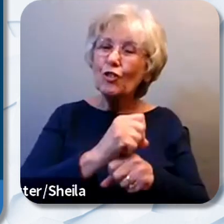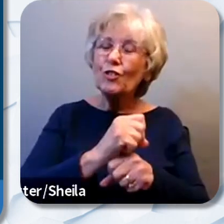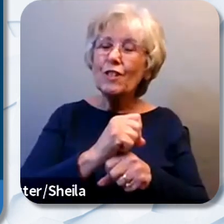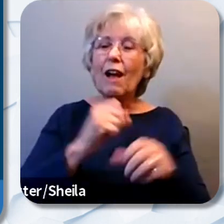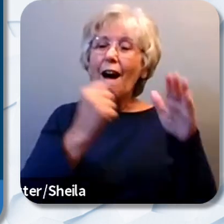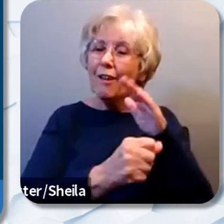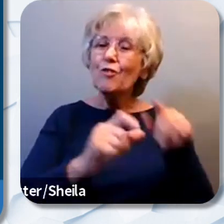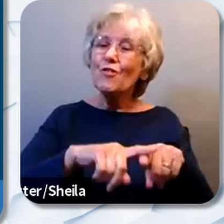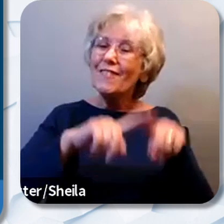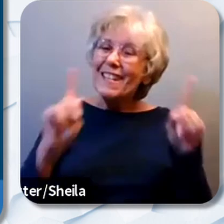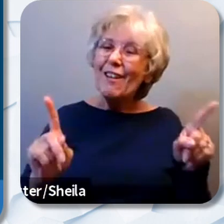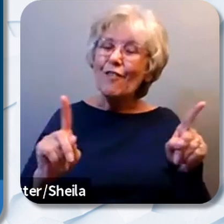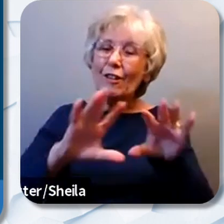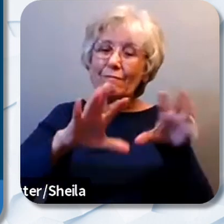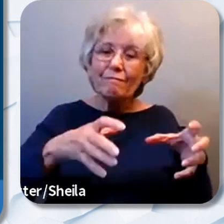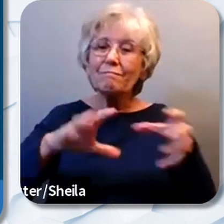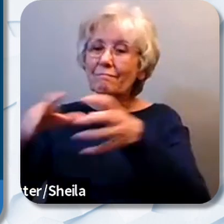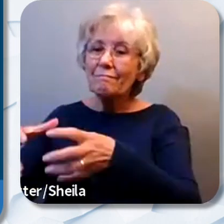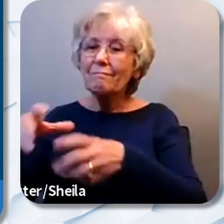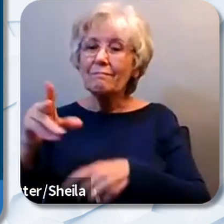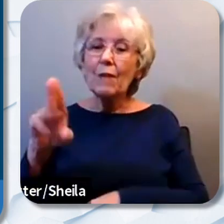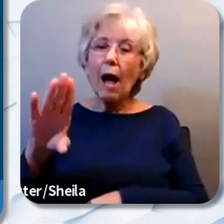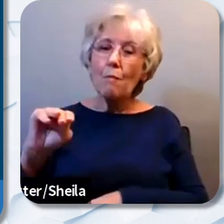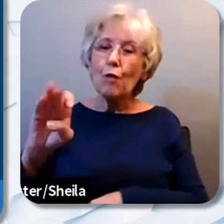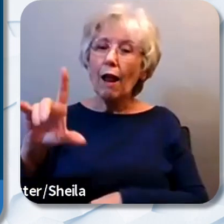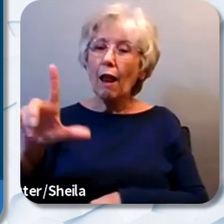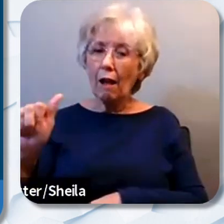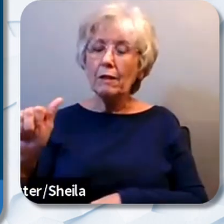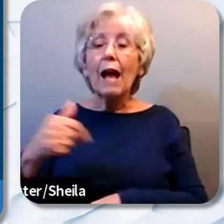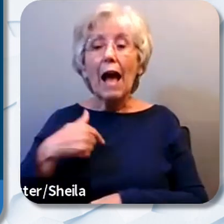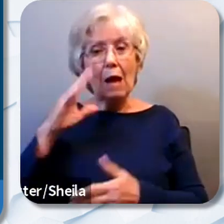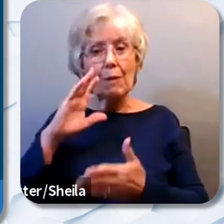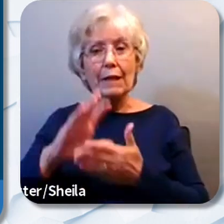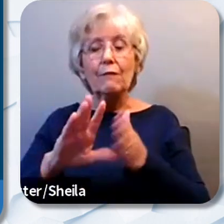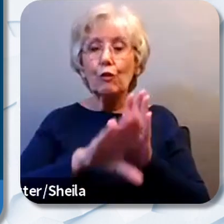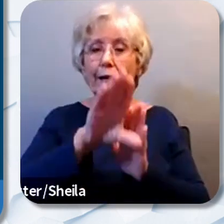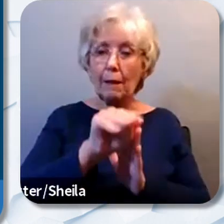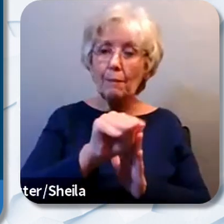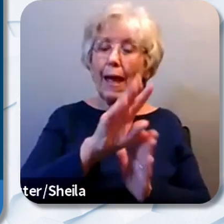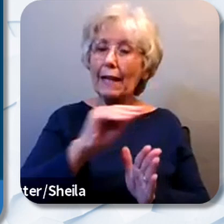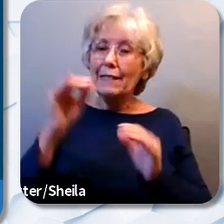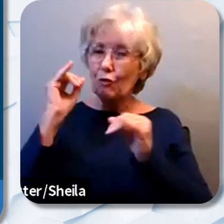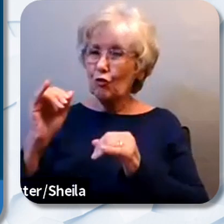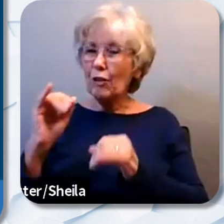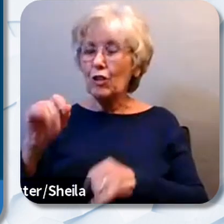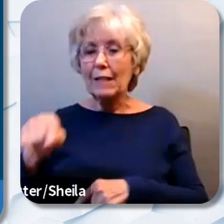umbrellas. I really believe that curriculum and instruction, it should land under curriculum